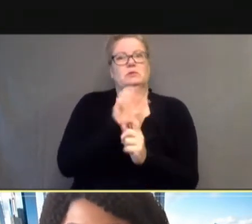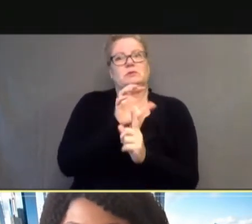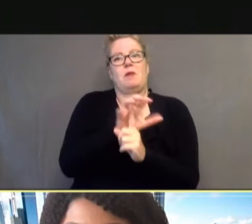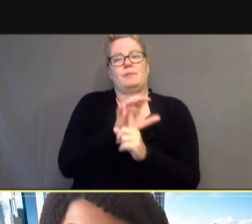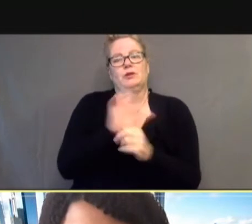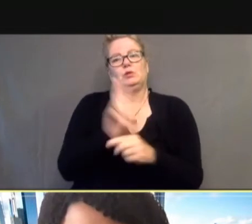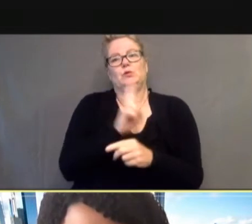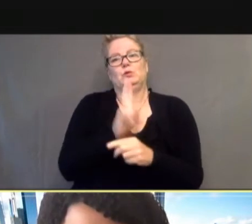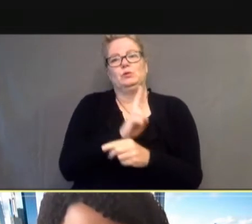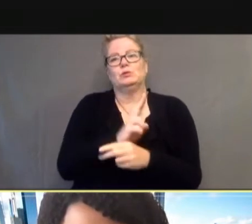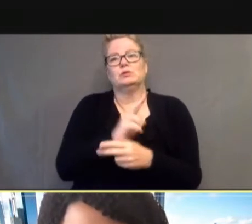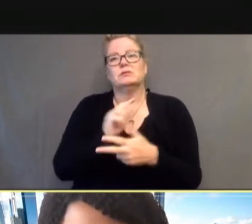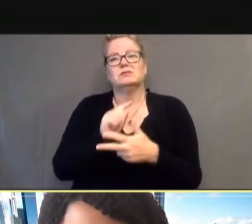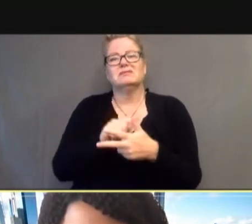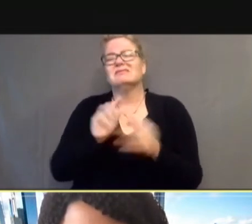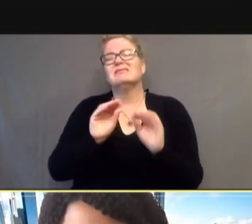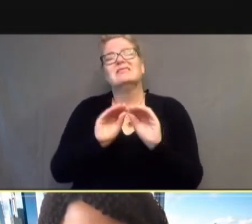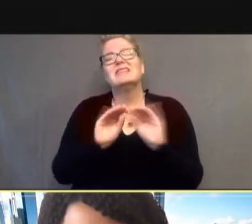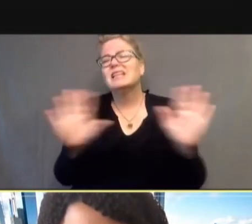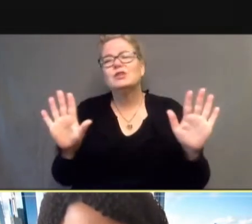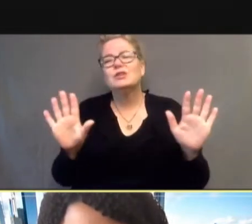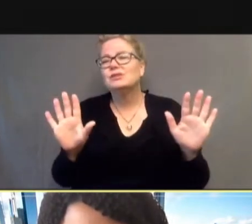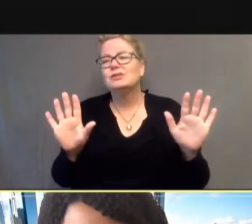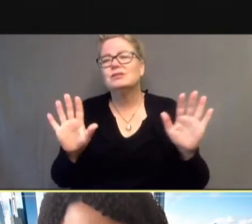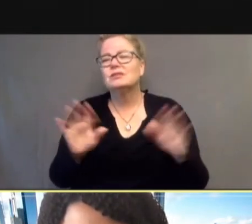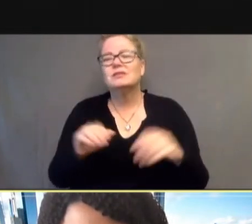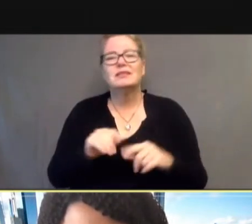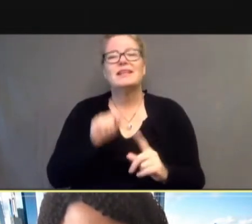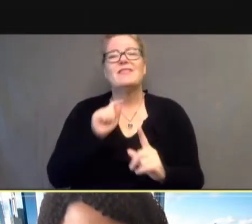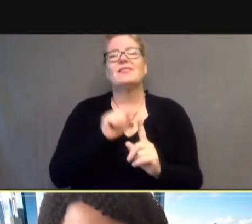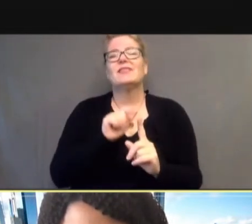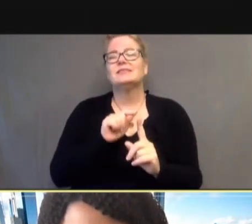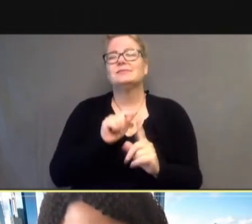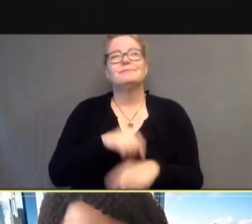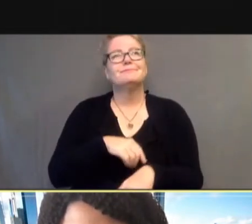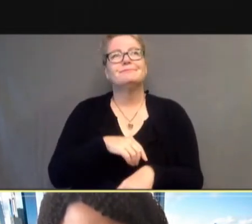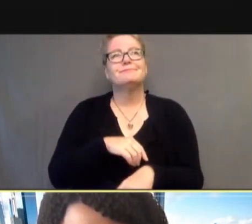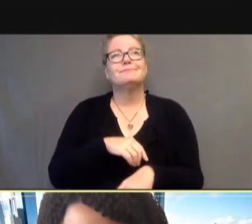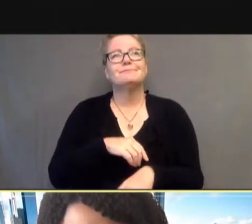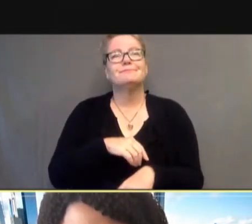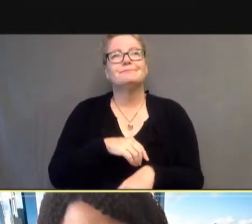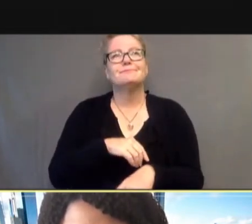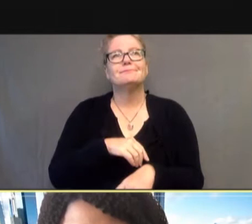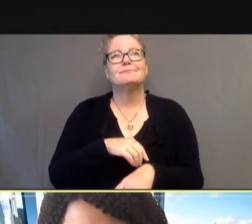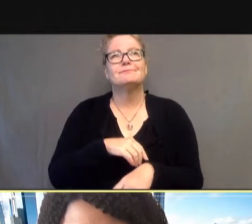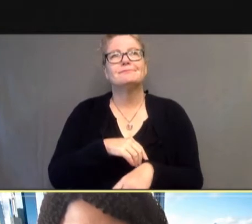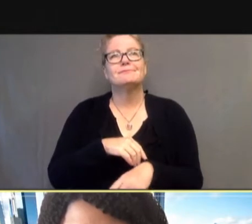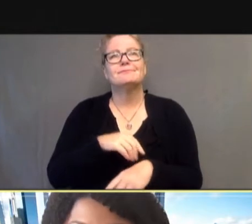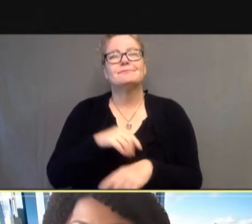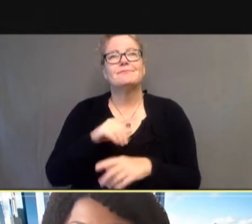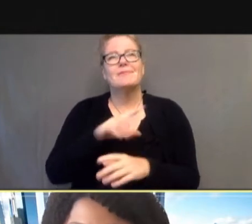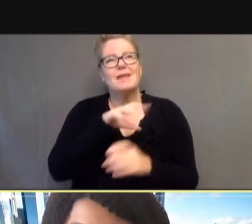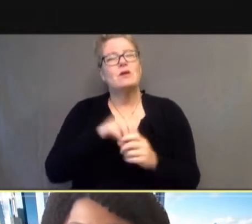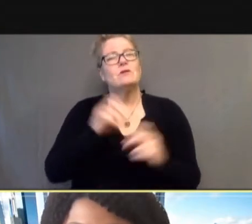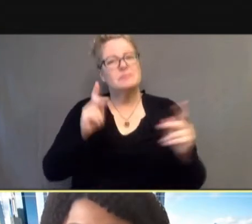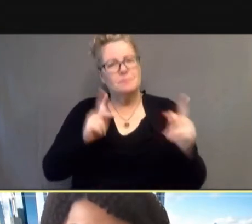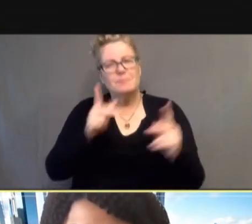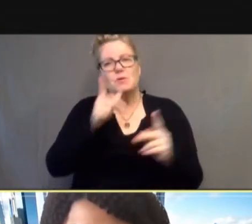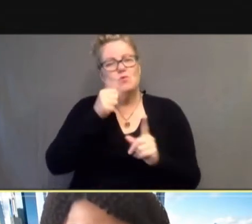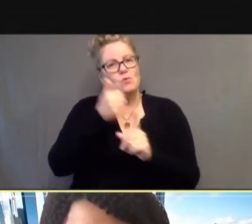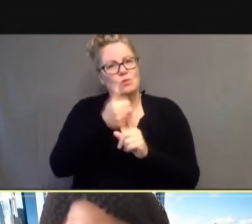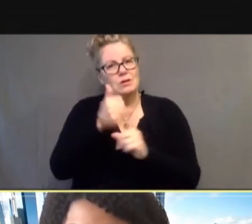the most straightforward and it really involves people who are dealing with a condition that